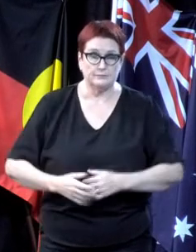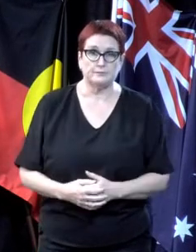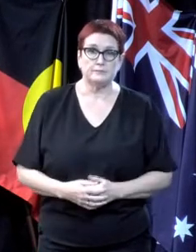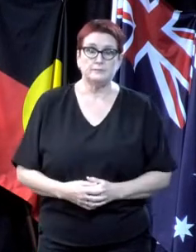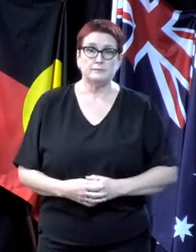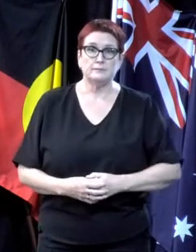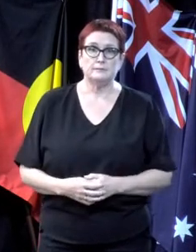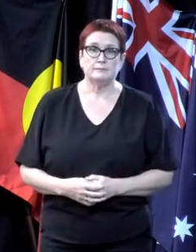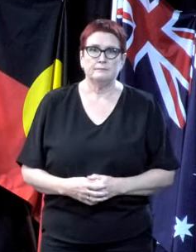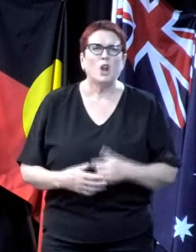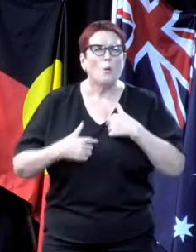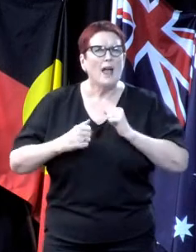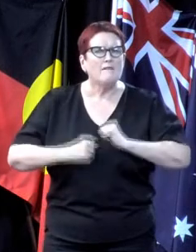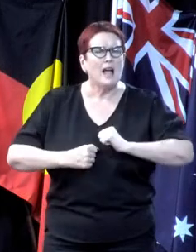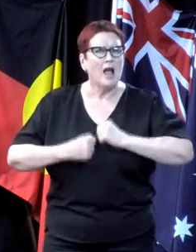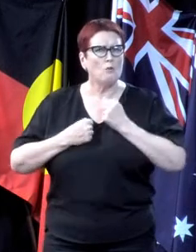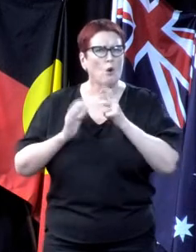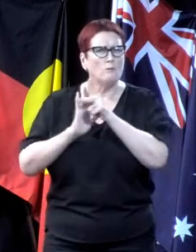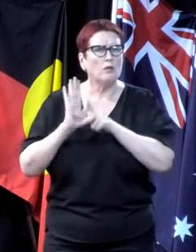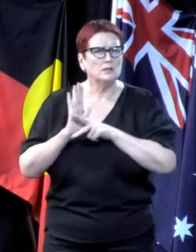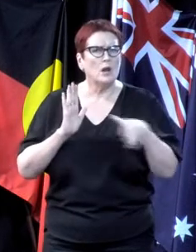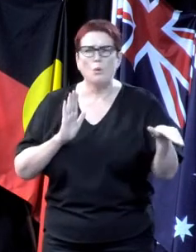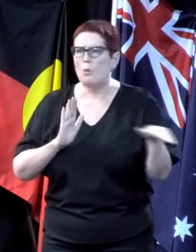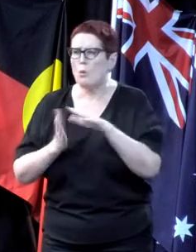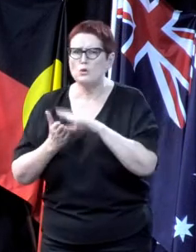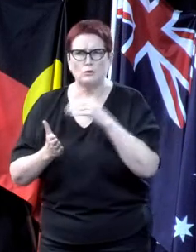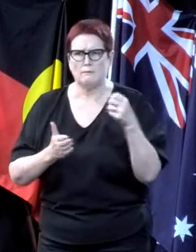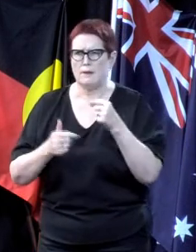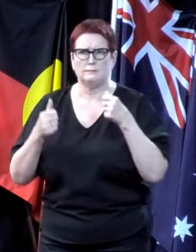every student succeeding and the – the timing was right.